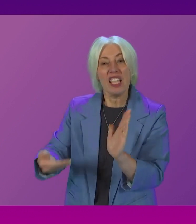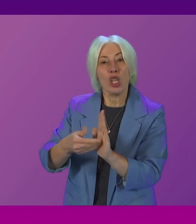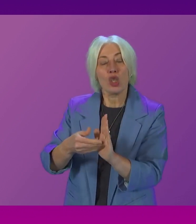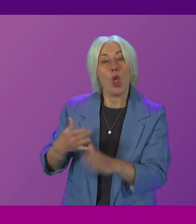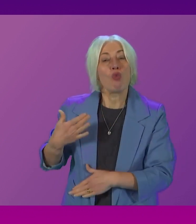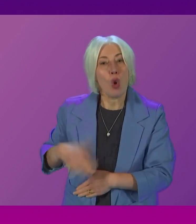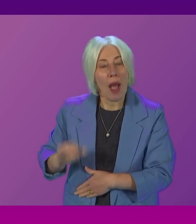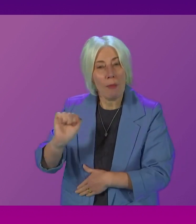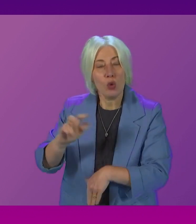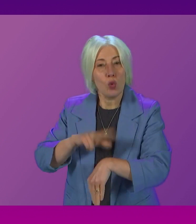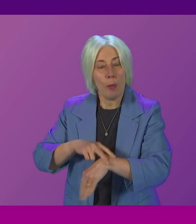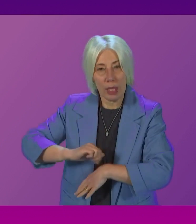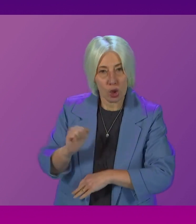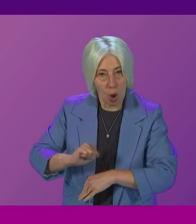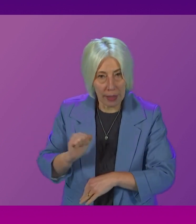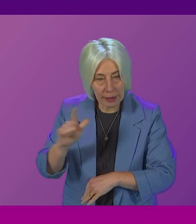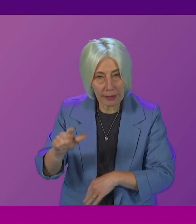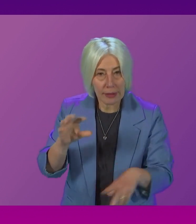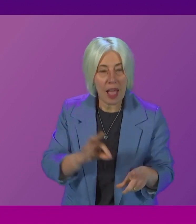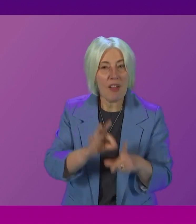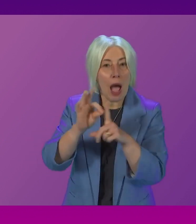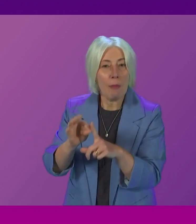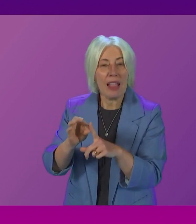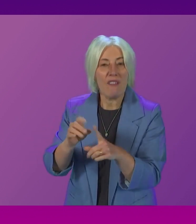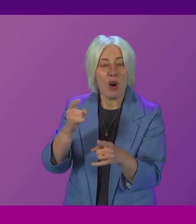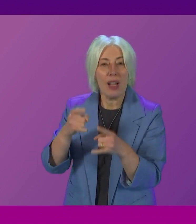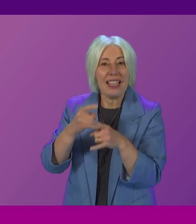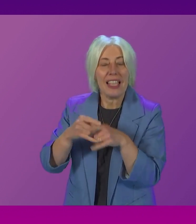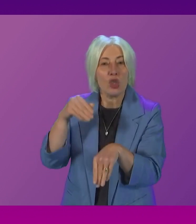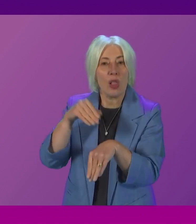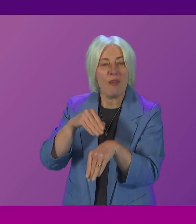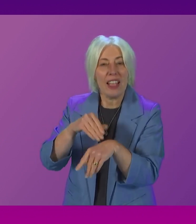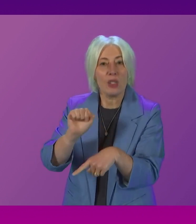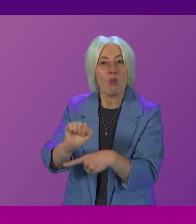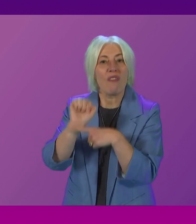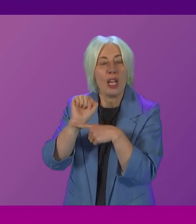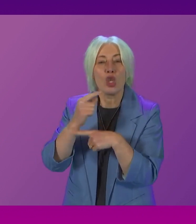on Police Scotland when applying for sexual offence prevention orders. However,